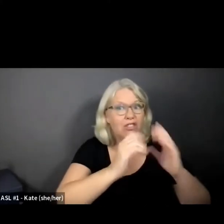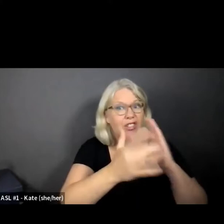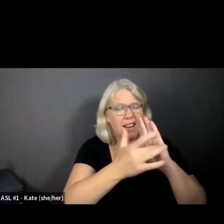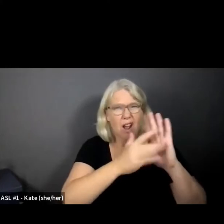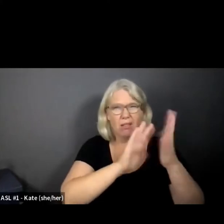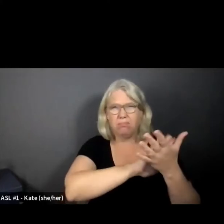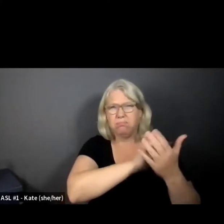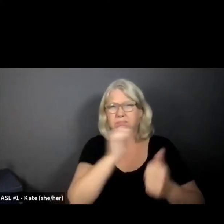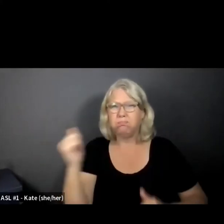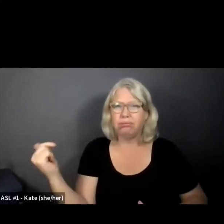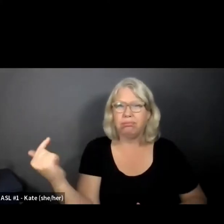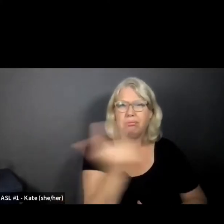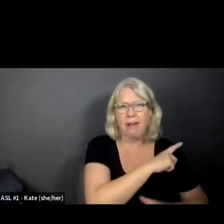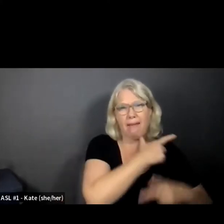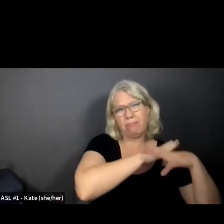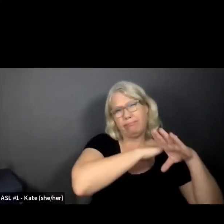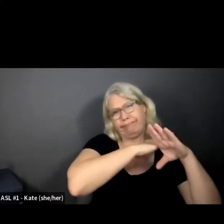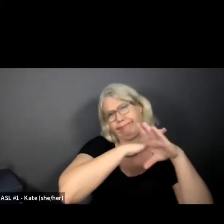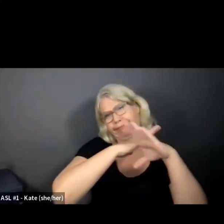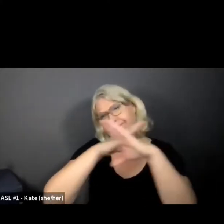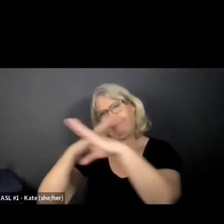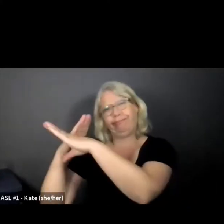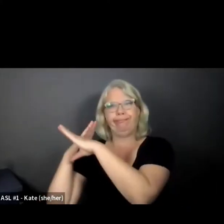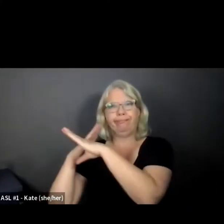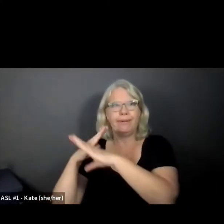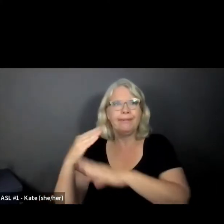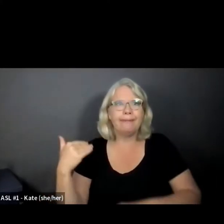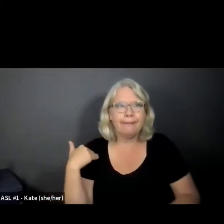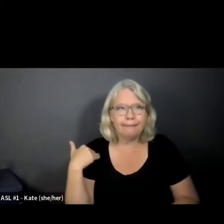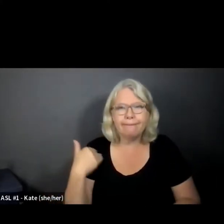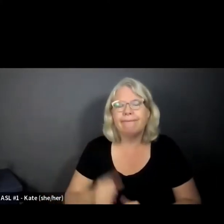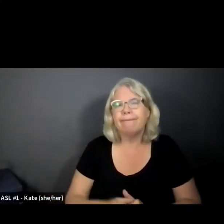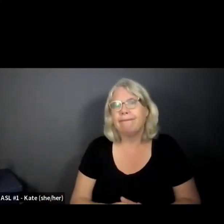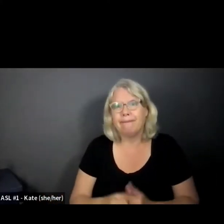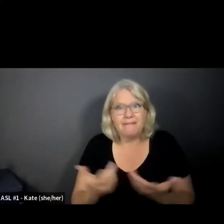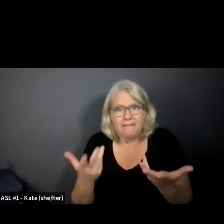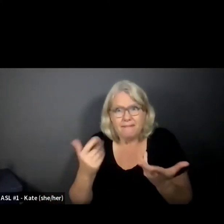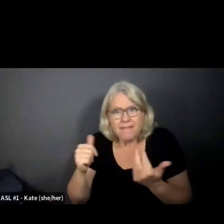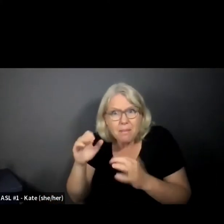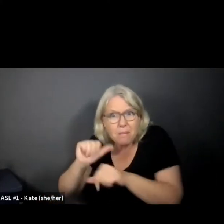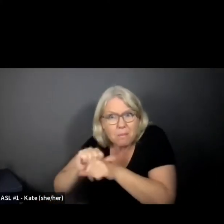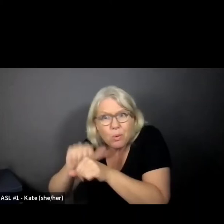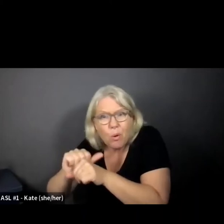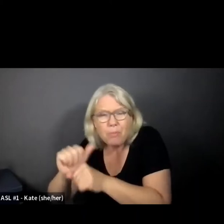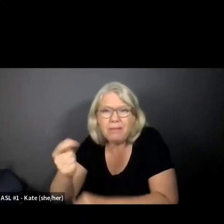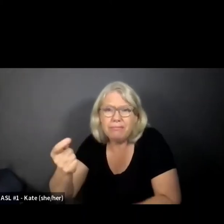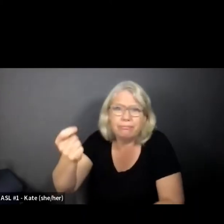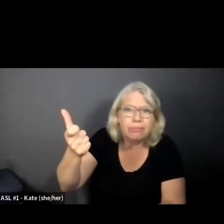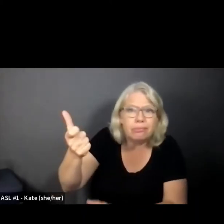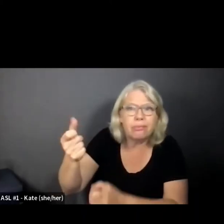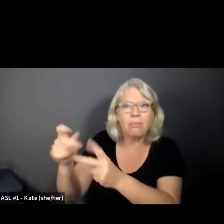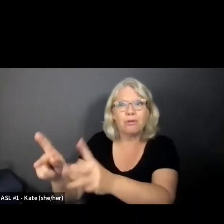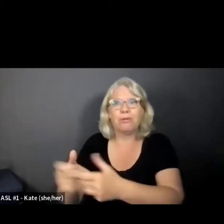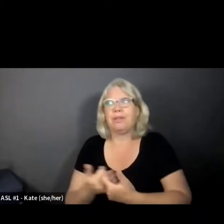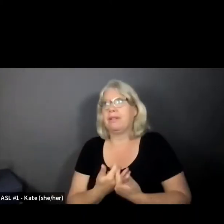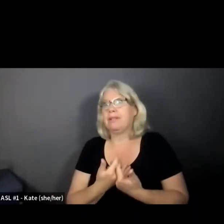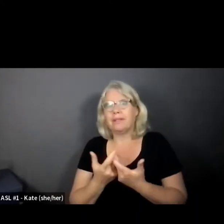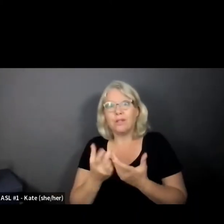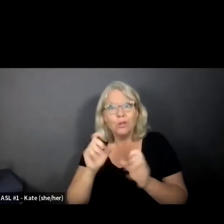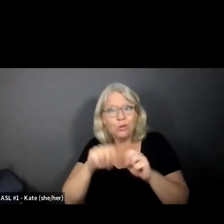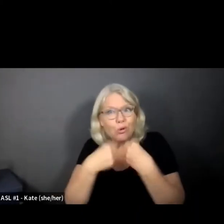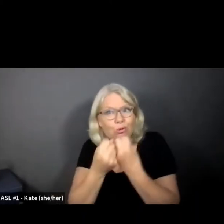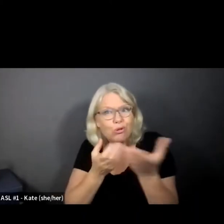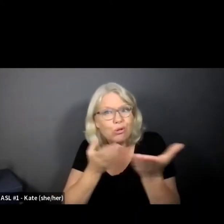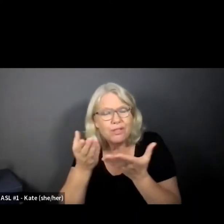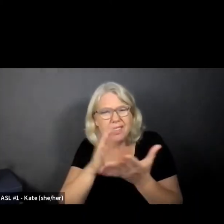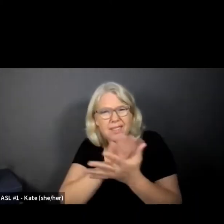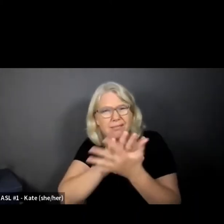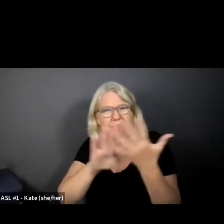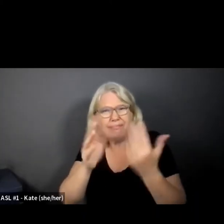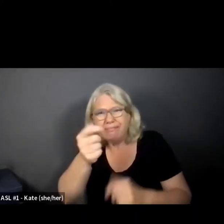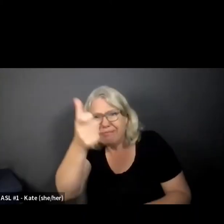OF EMPLOYMENT OPPORTUNITIES AND INADEQUATE HEALTH AND SOCIAL SERVICES ALL REMAIN AN UNFORTUNATE